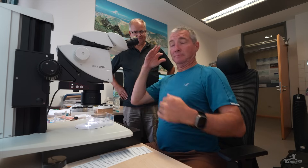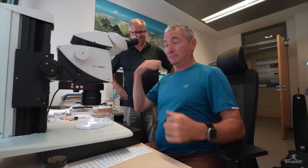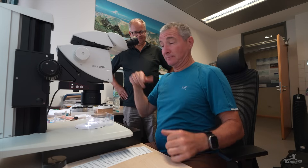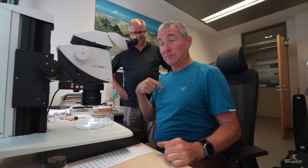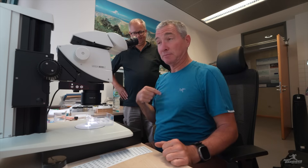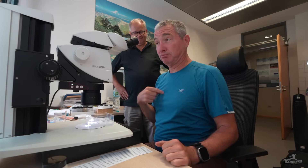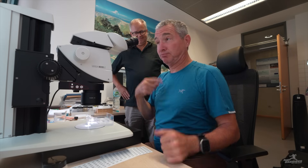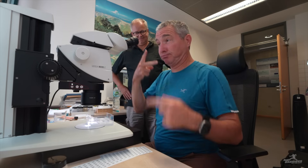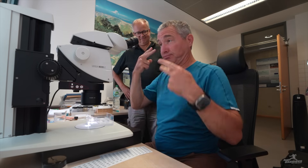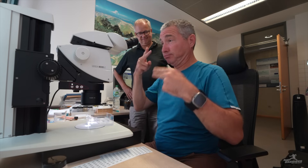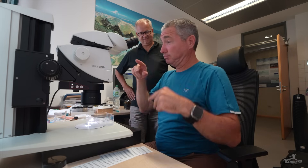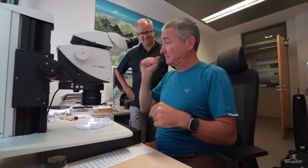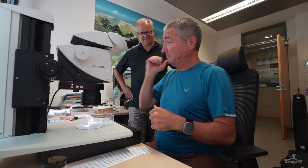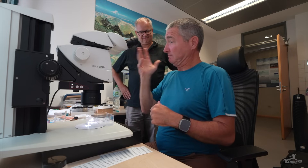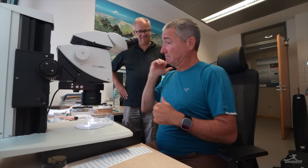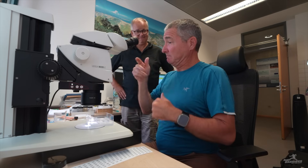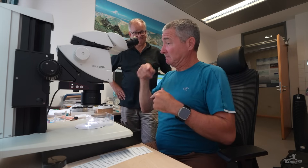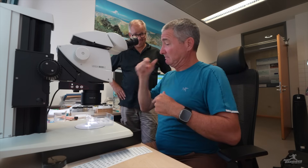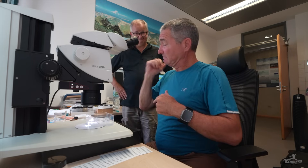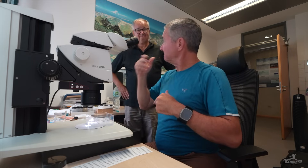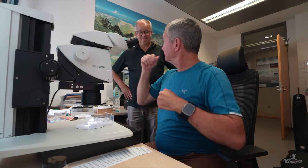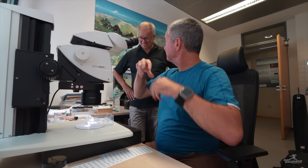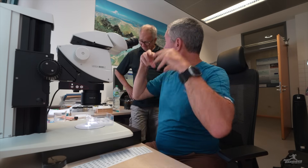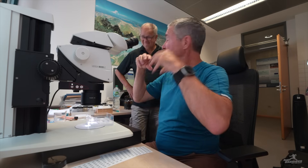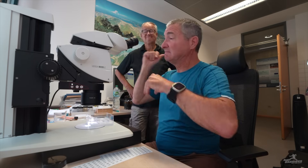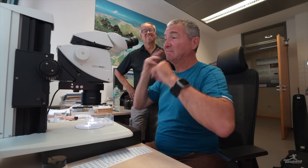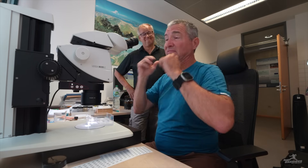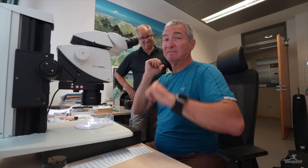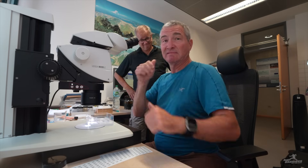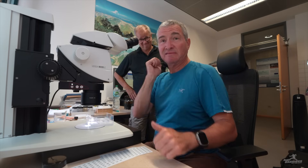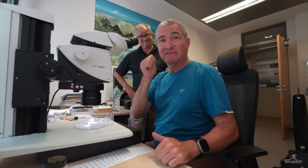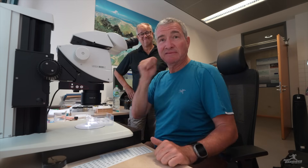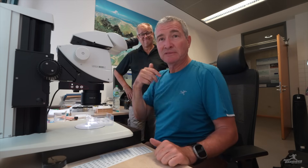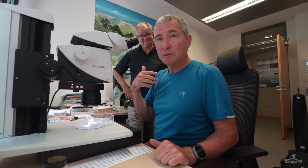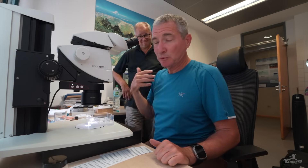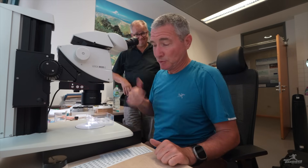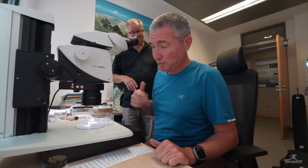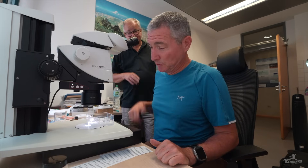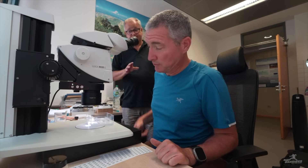Wow, you must be pretty experienced, doing this every day.